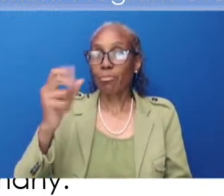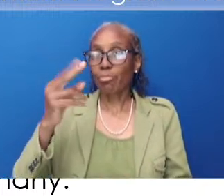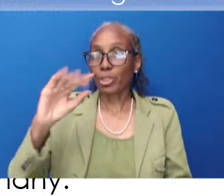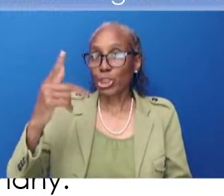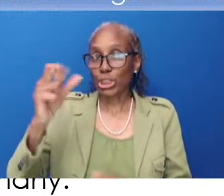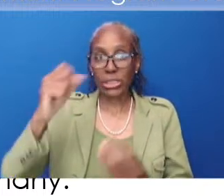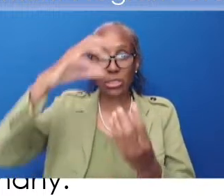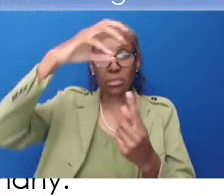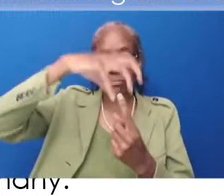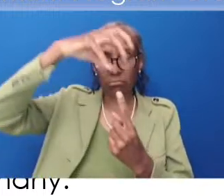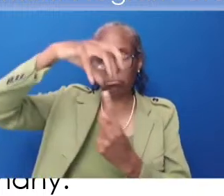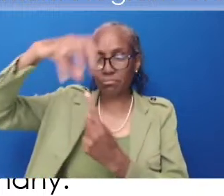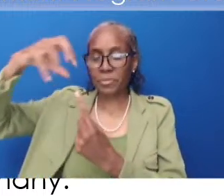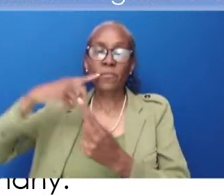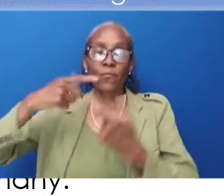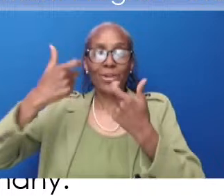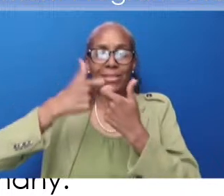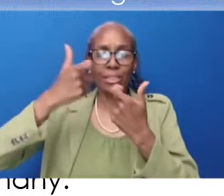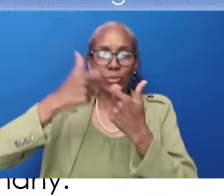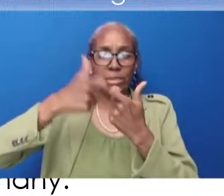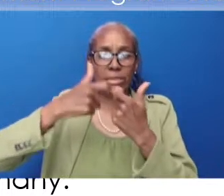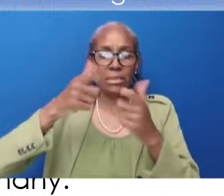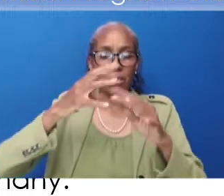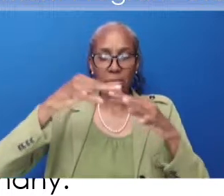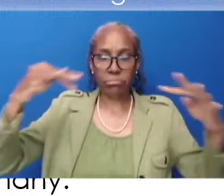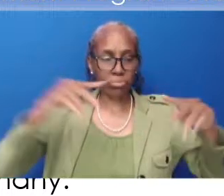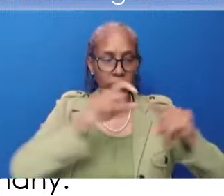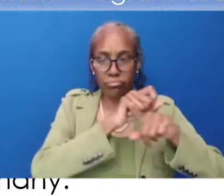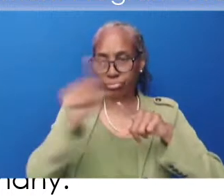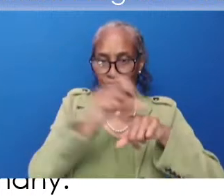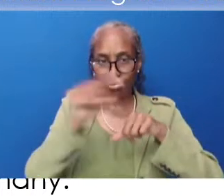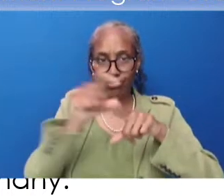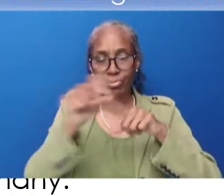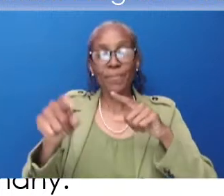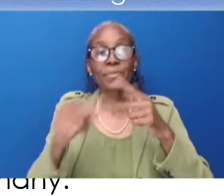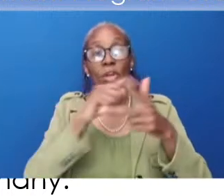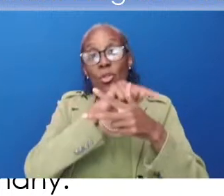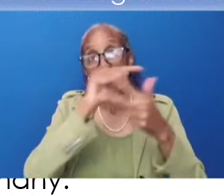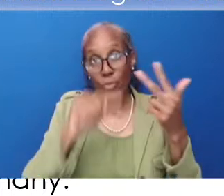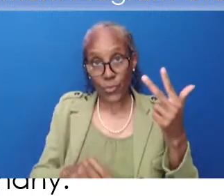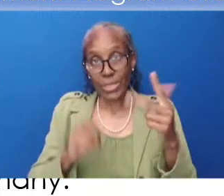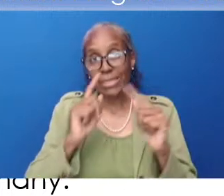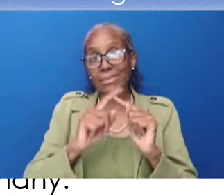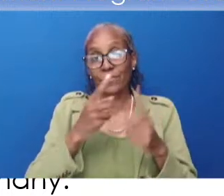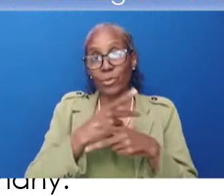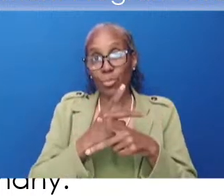MANUFACTURING HIGH VOLTAGE BUSHINGS, WHICH YOU CAN SEE ON